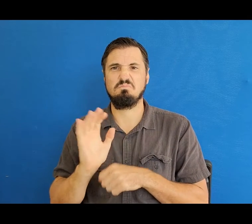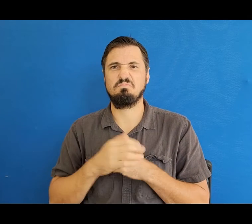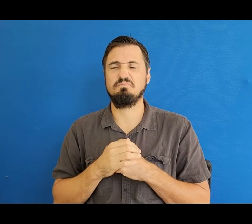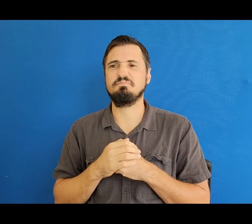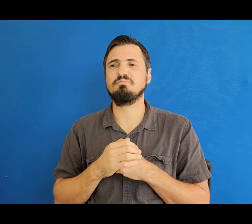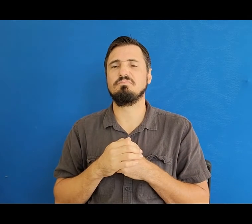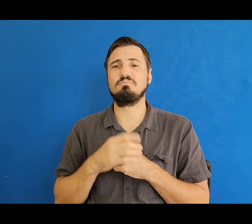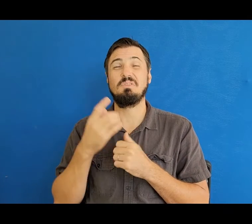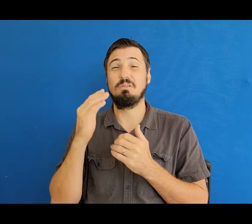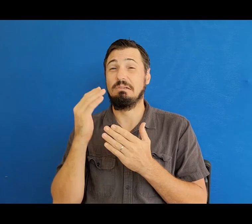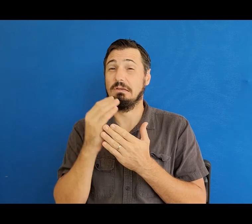and no appointments are needed